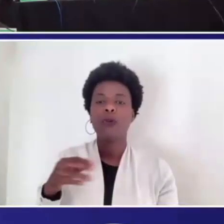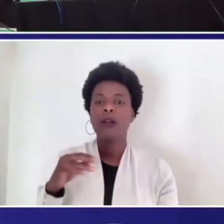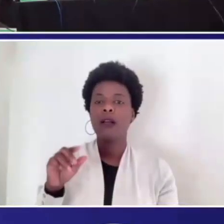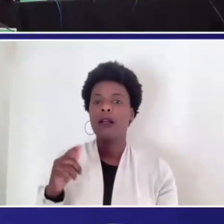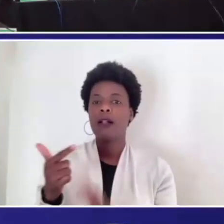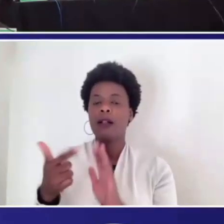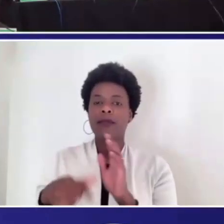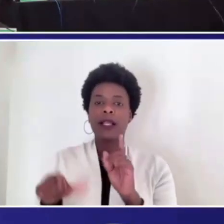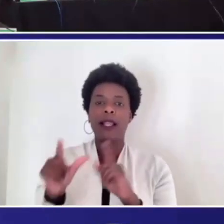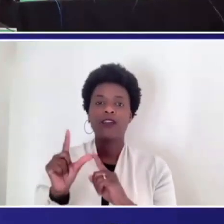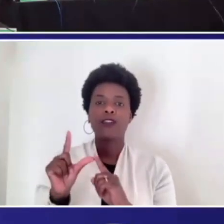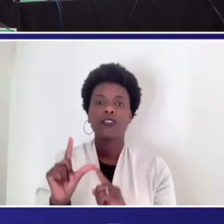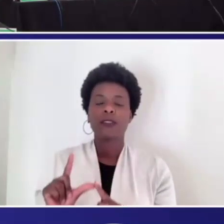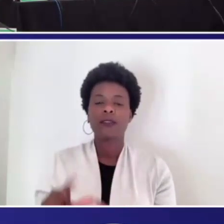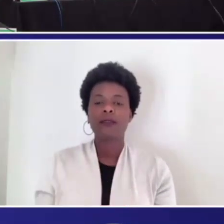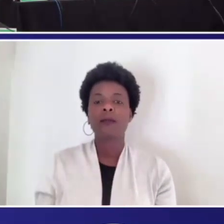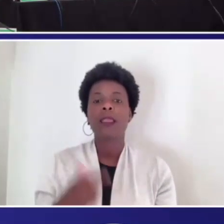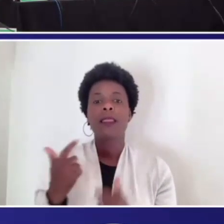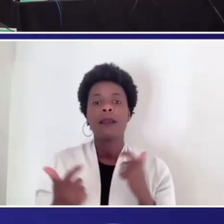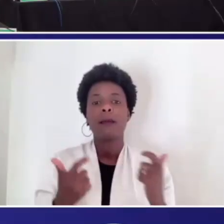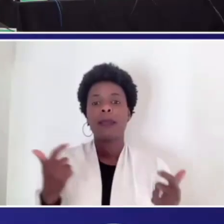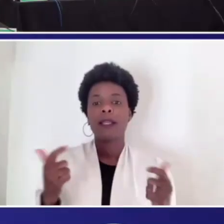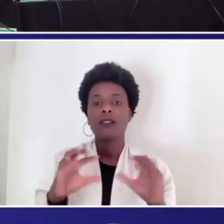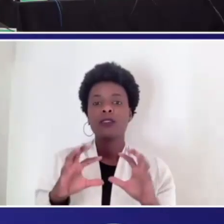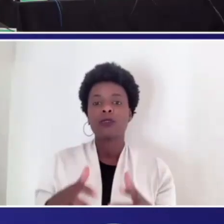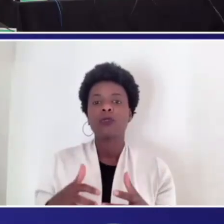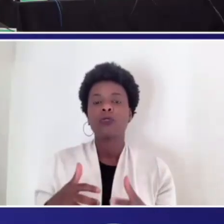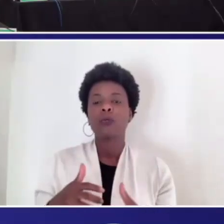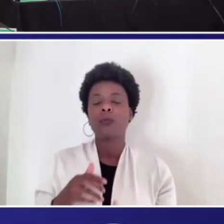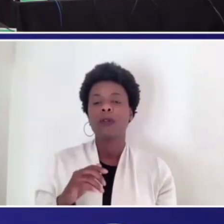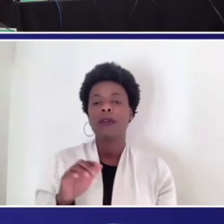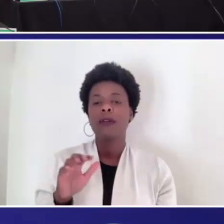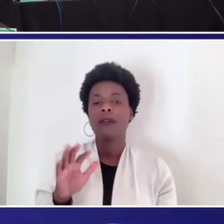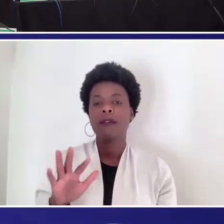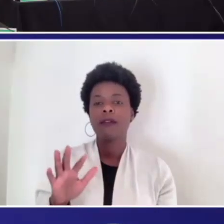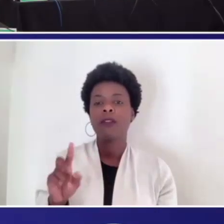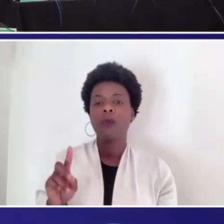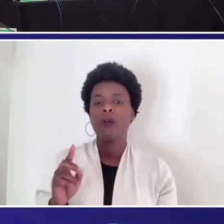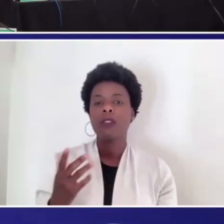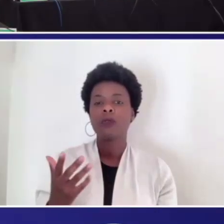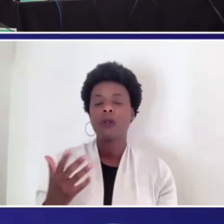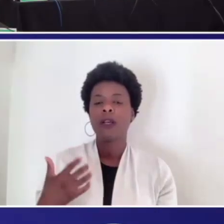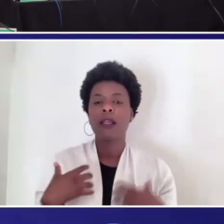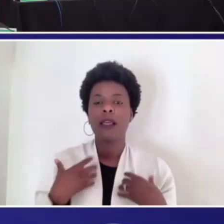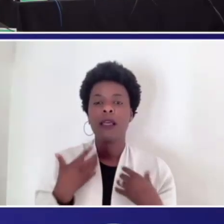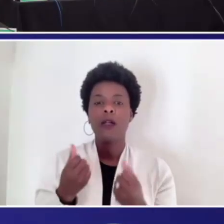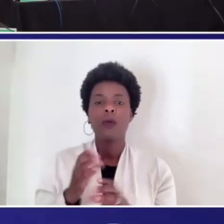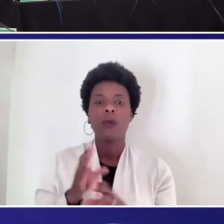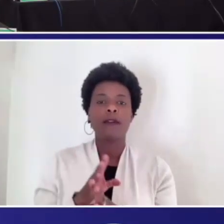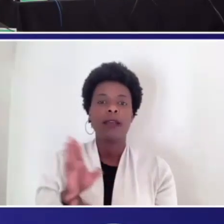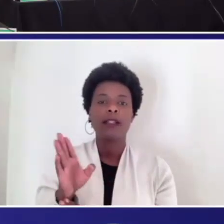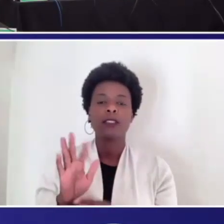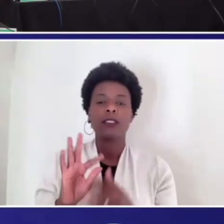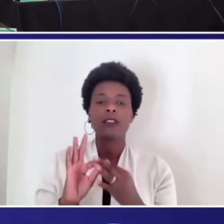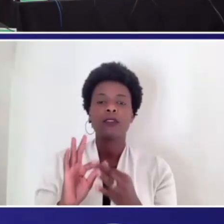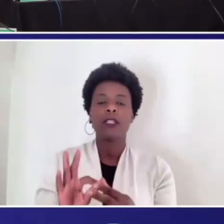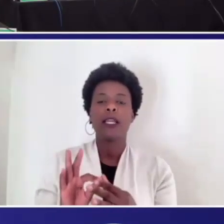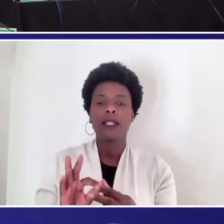far the largest grouping from 51 is all our health professions and related sciences